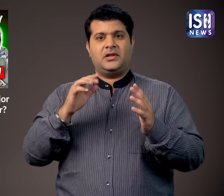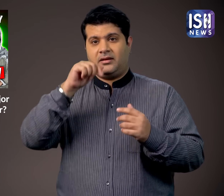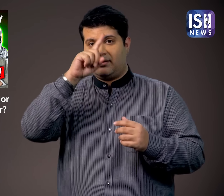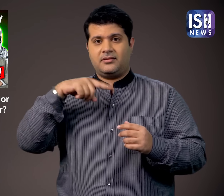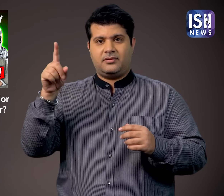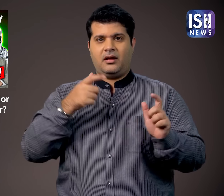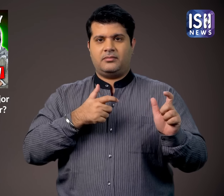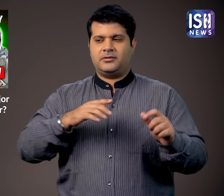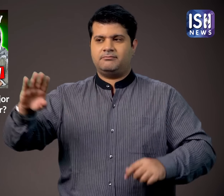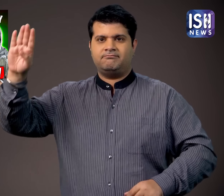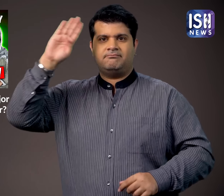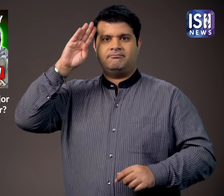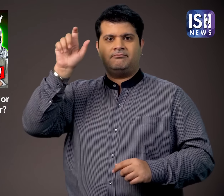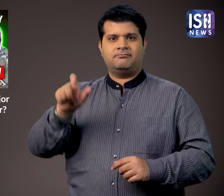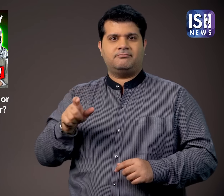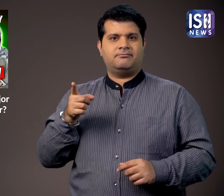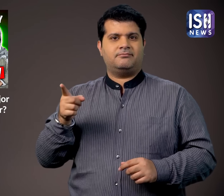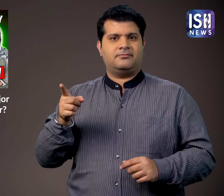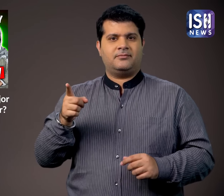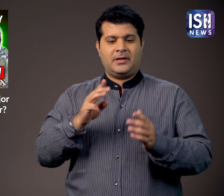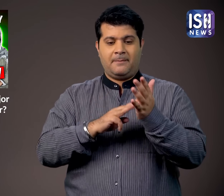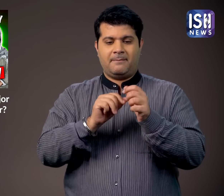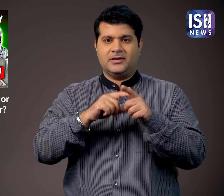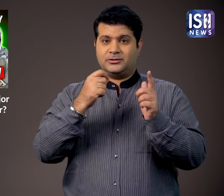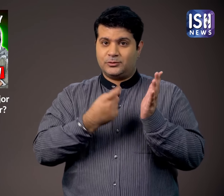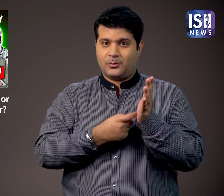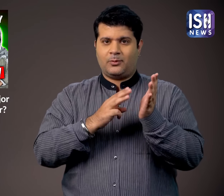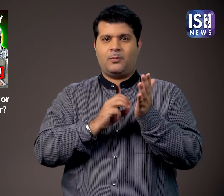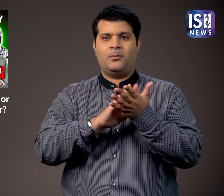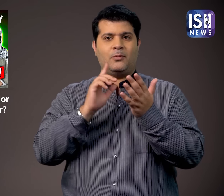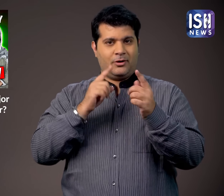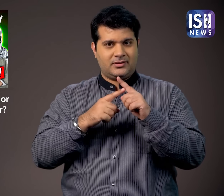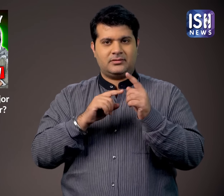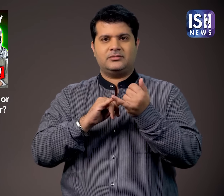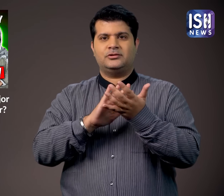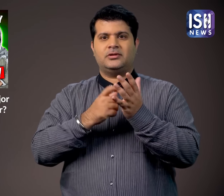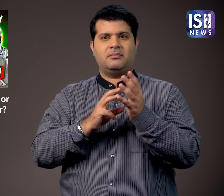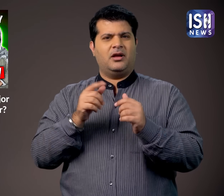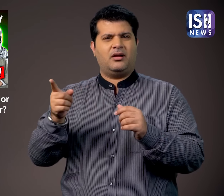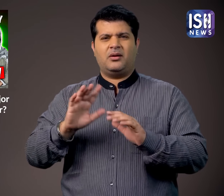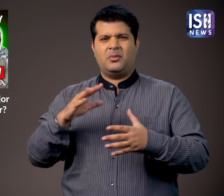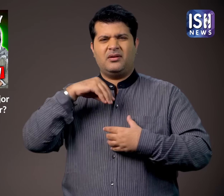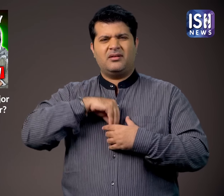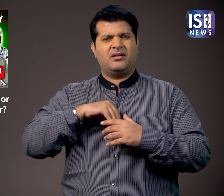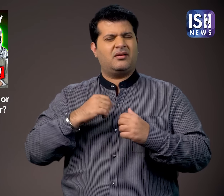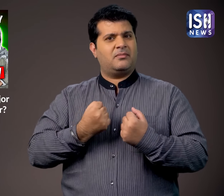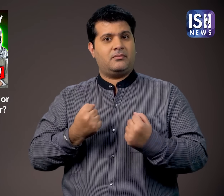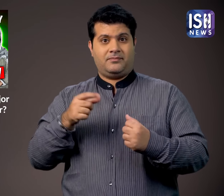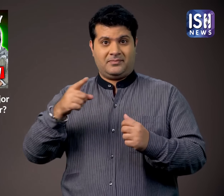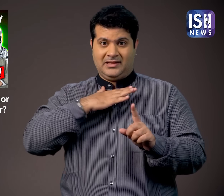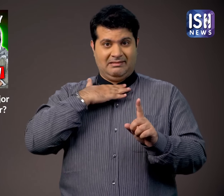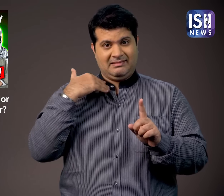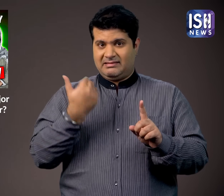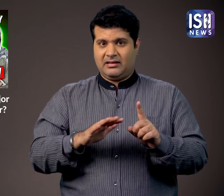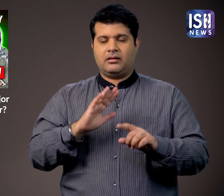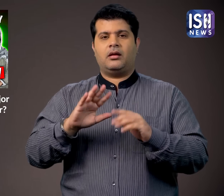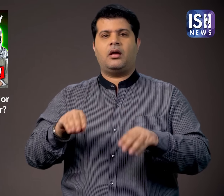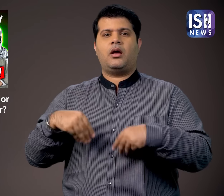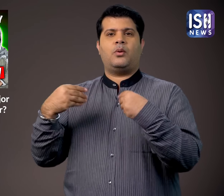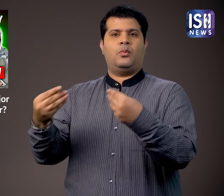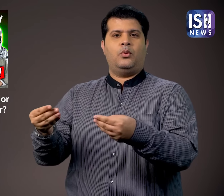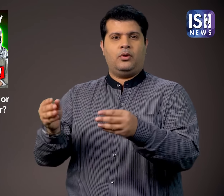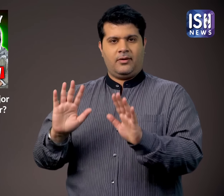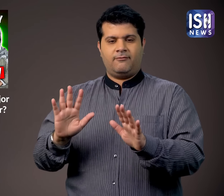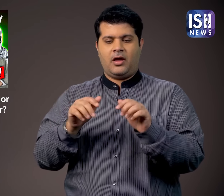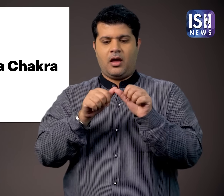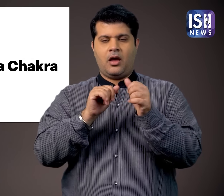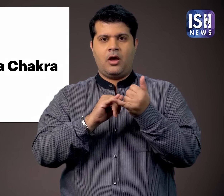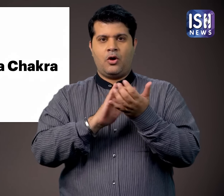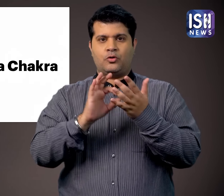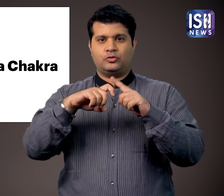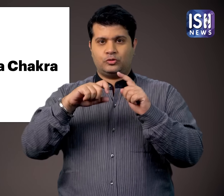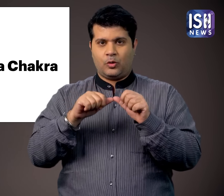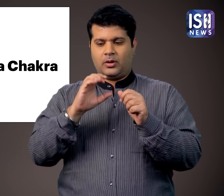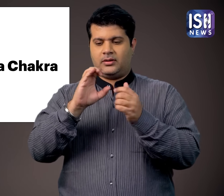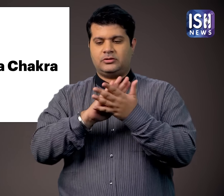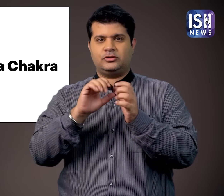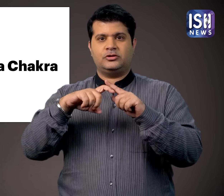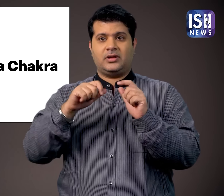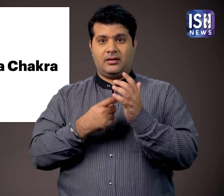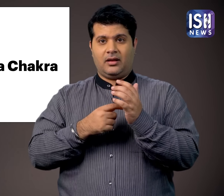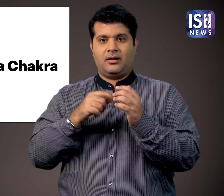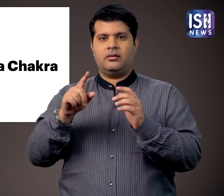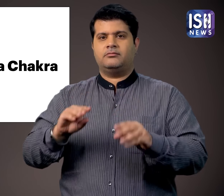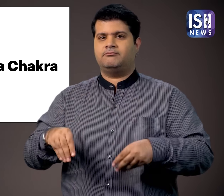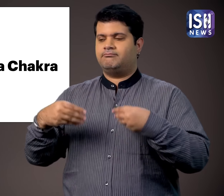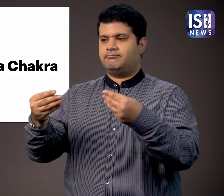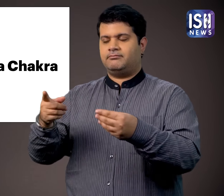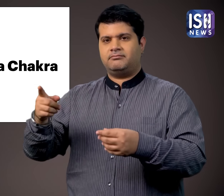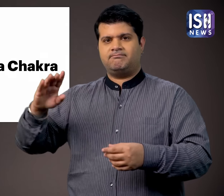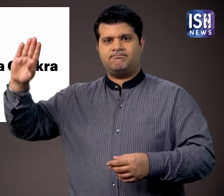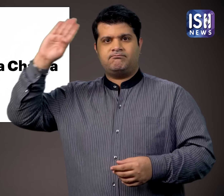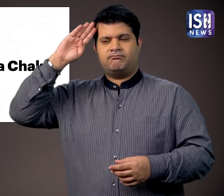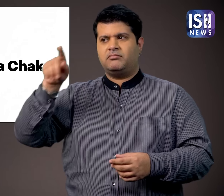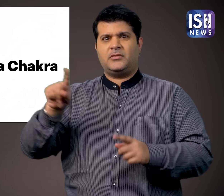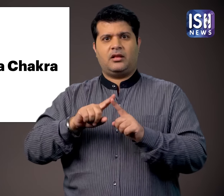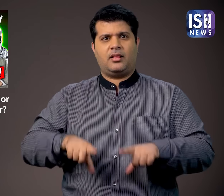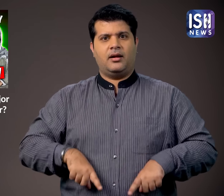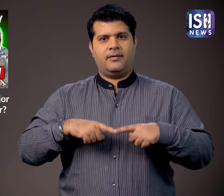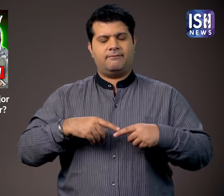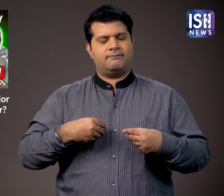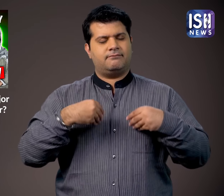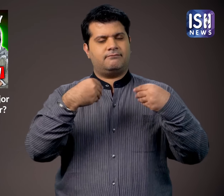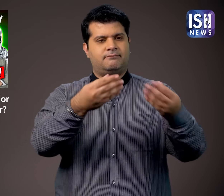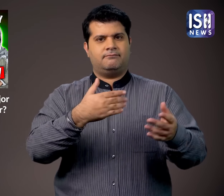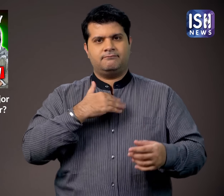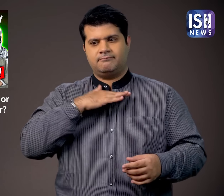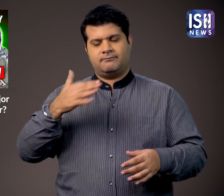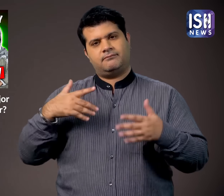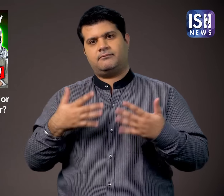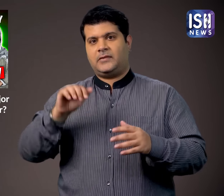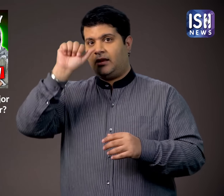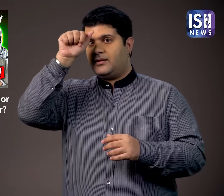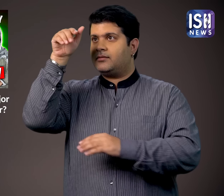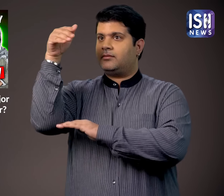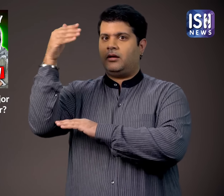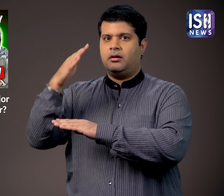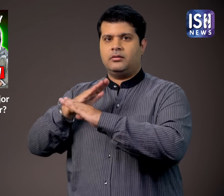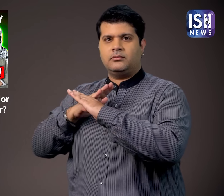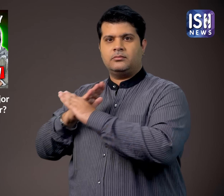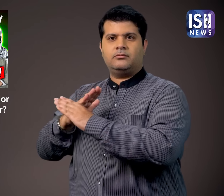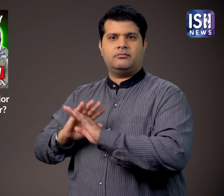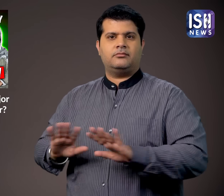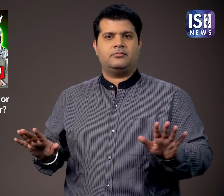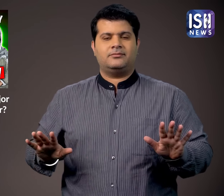Major Mohit Sharma was posthumously awarded the prestigious Ashoka Chakra for his ultimate sacrifice for the country.